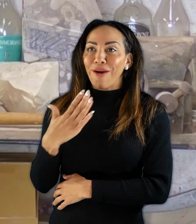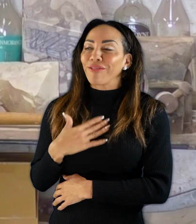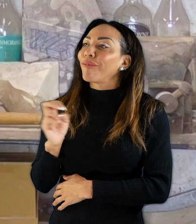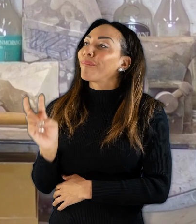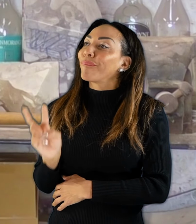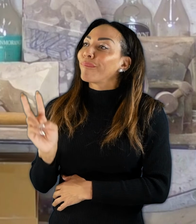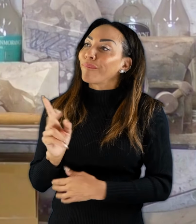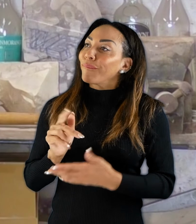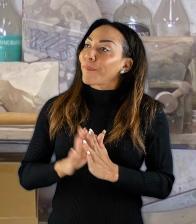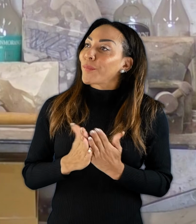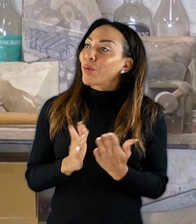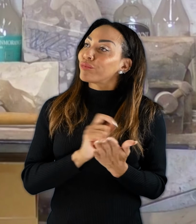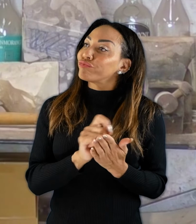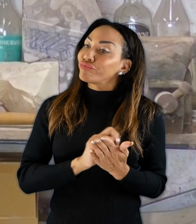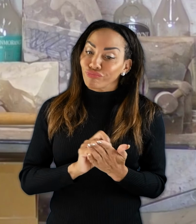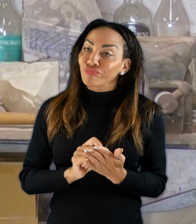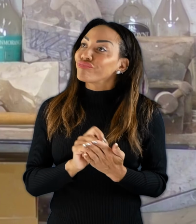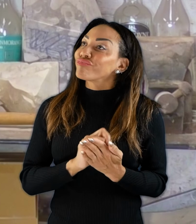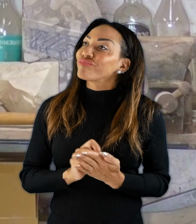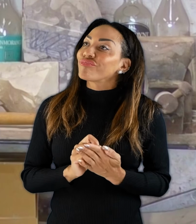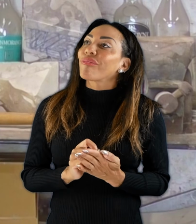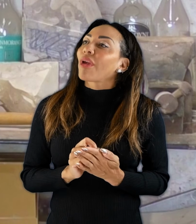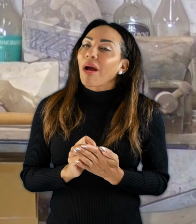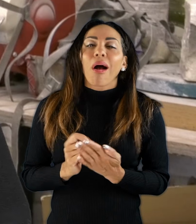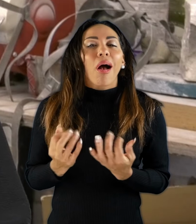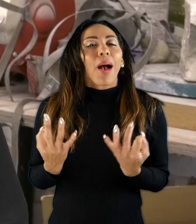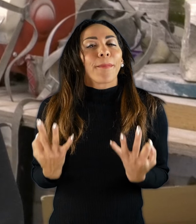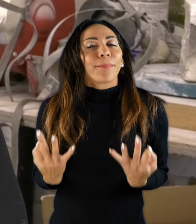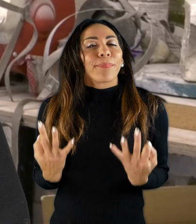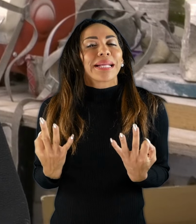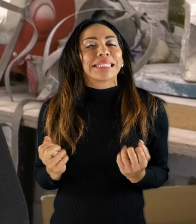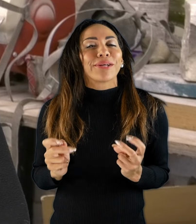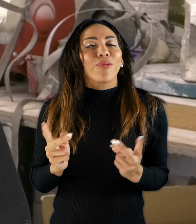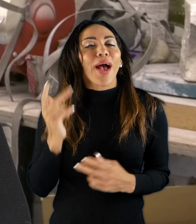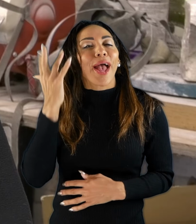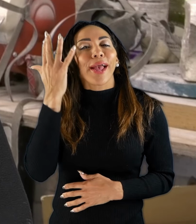I find that's a really meditative way to get into, you know, get into the zone